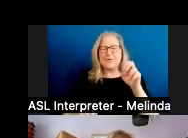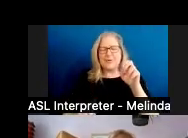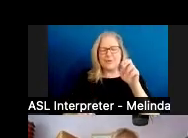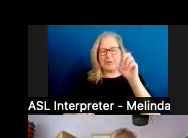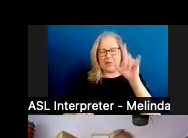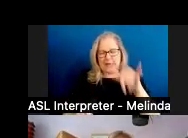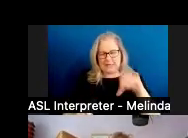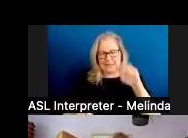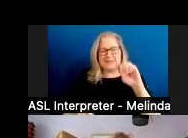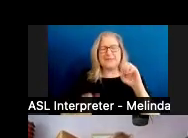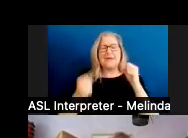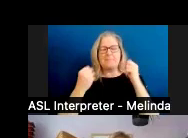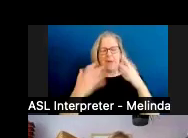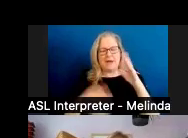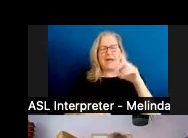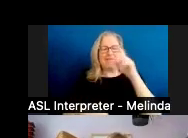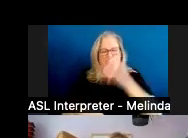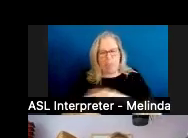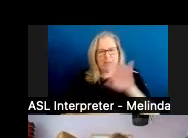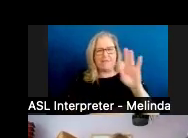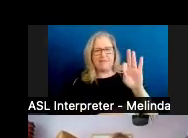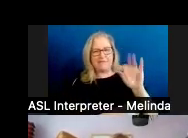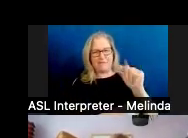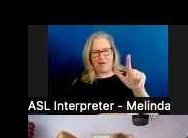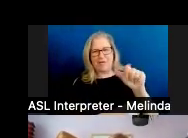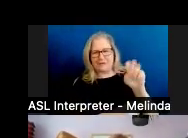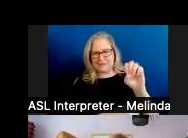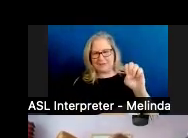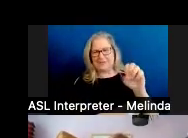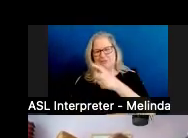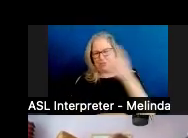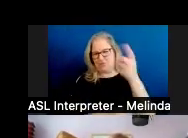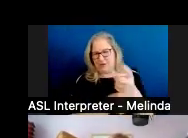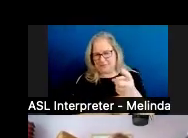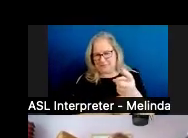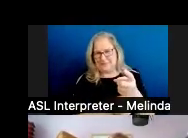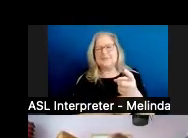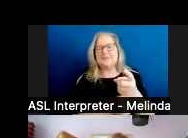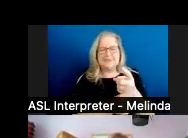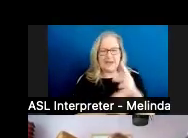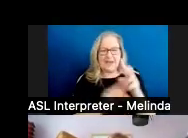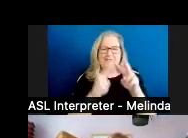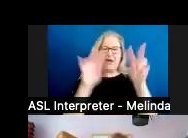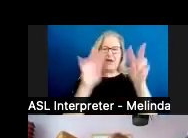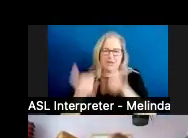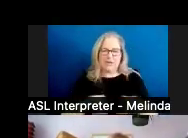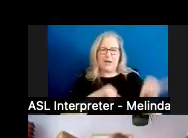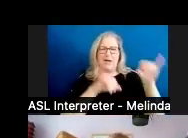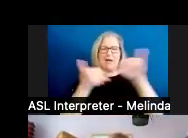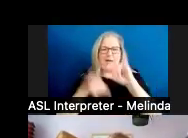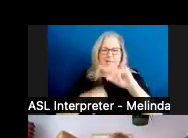So nicely done, everybody. So, yes, that is false. That is a very common question that we get here at NIH